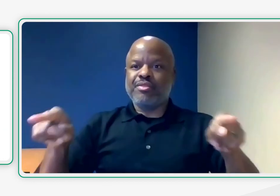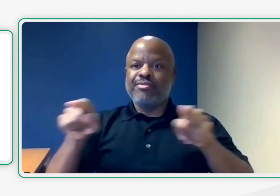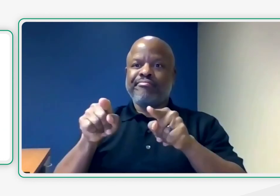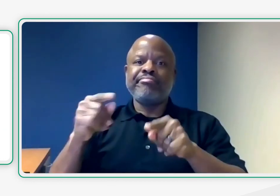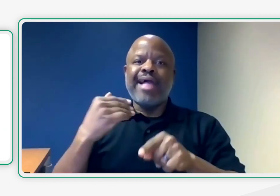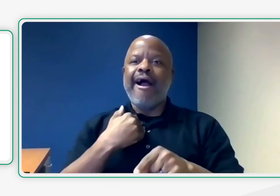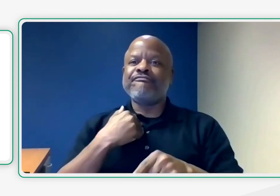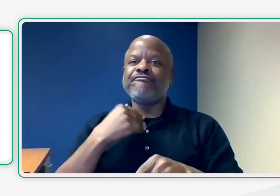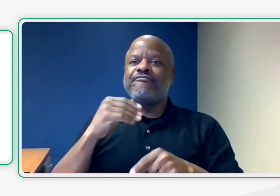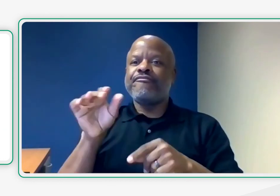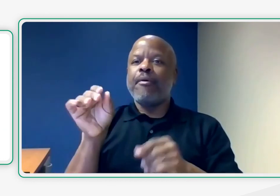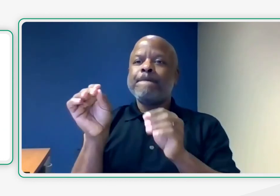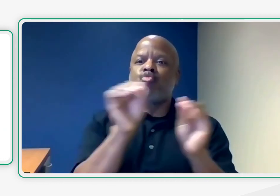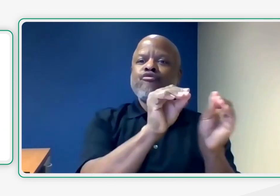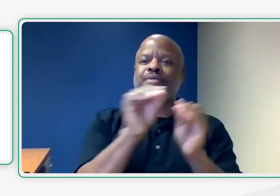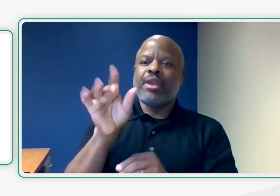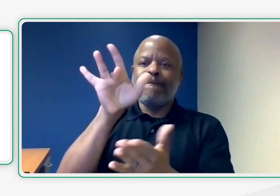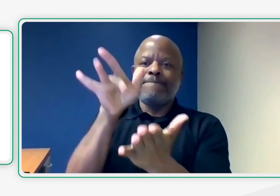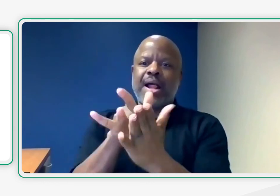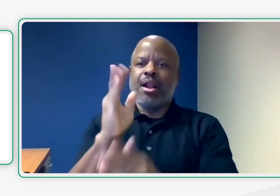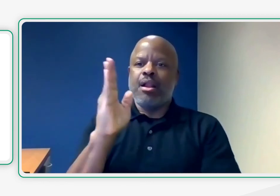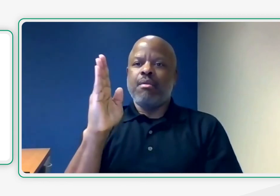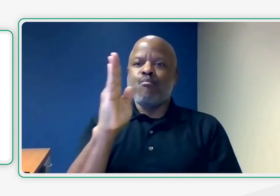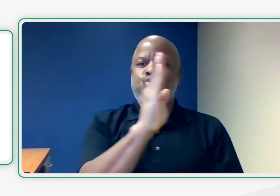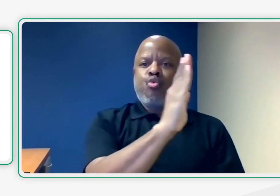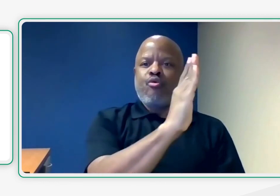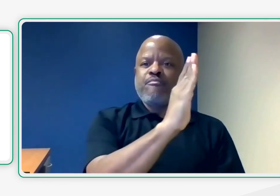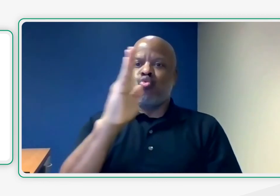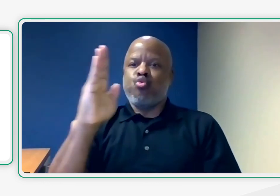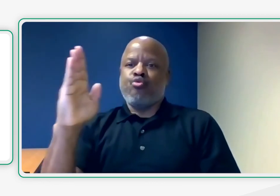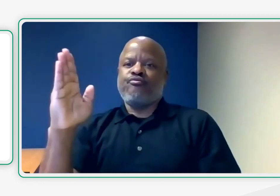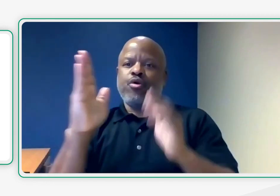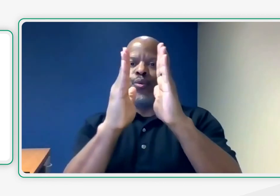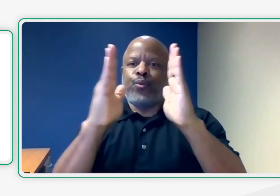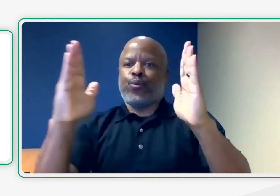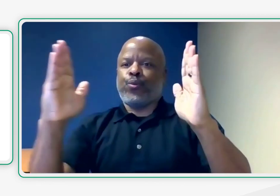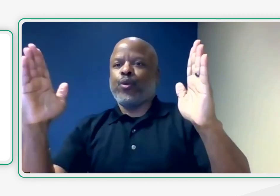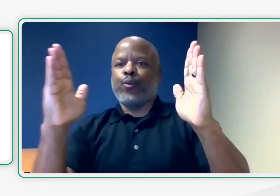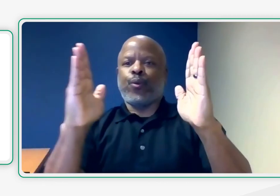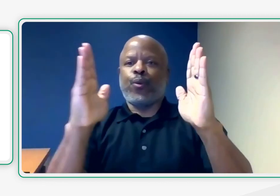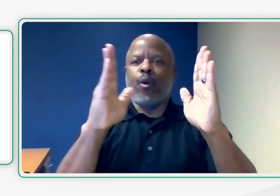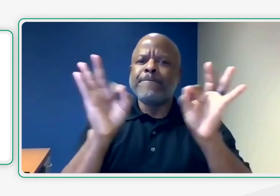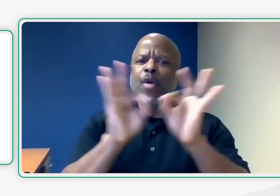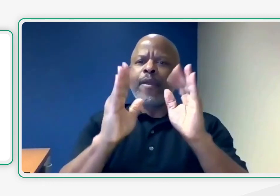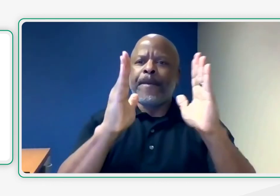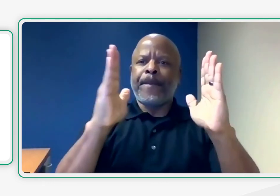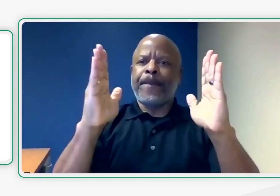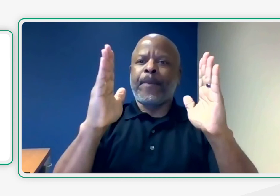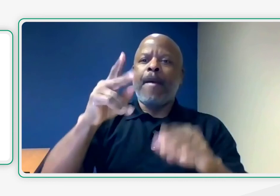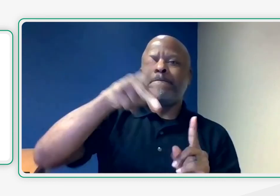You can see here how we are formatting our screen. There's an available button for you to toggle and